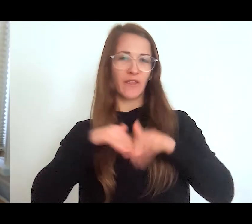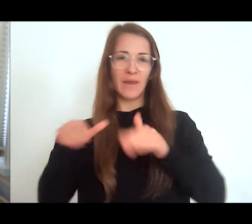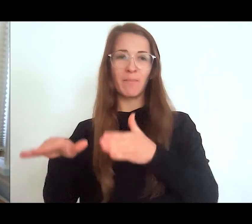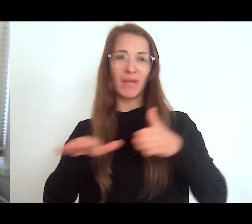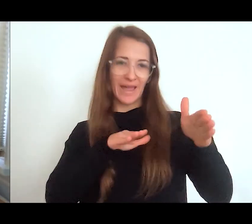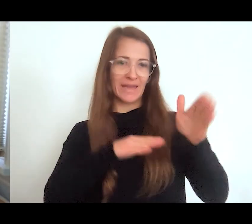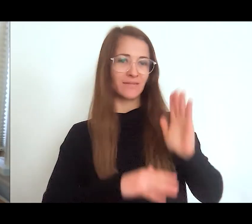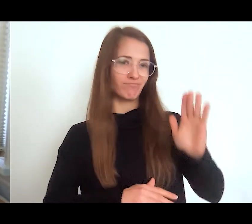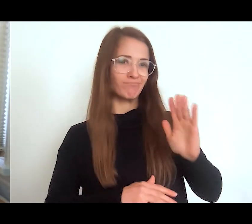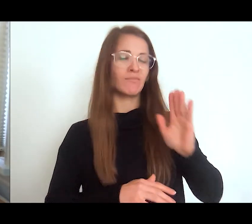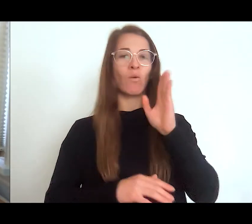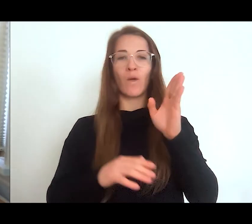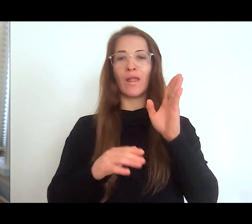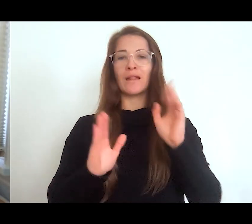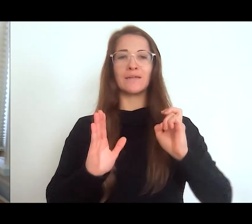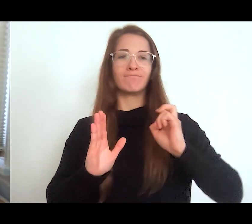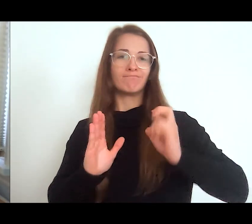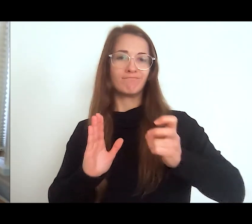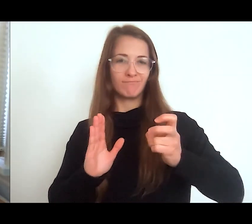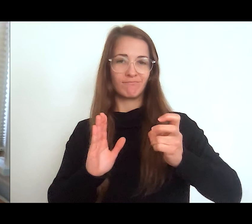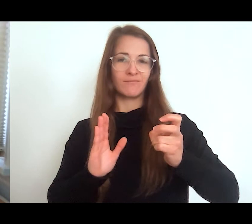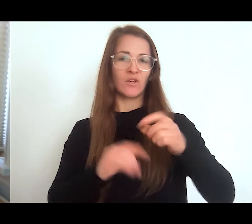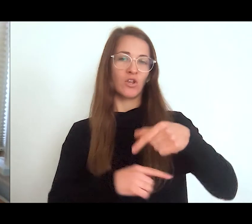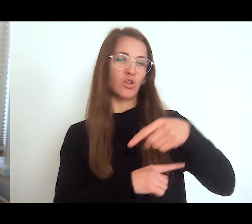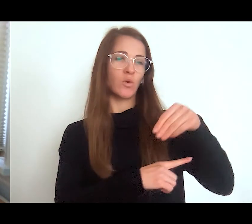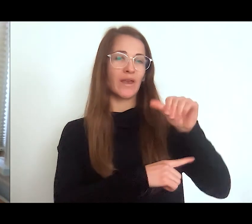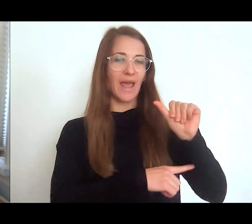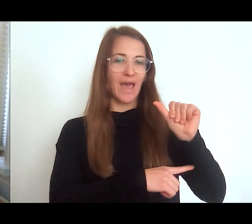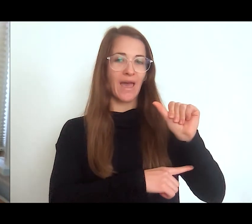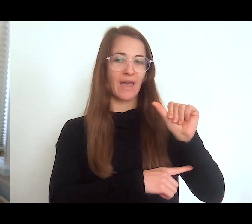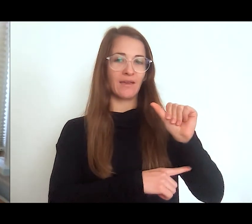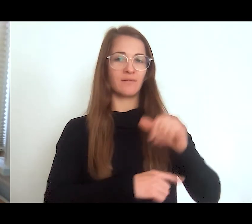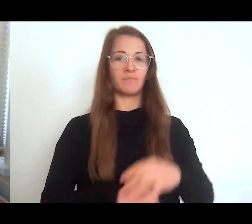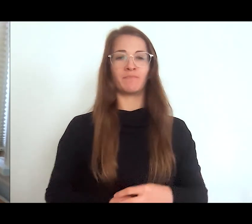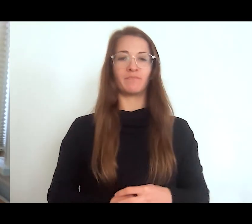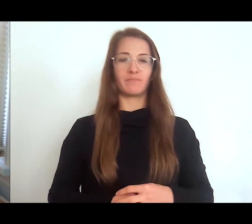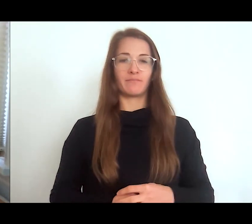NOW A LITTLE EARLIER THAN SCHEDULED WE ARE JUMPING INTO A Q&A SESSION.